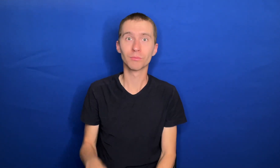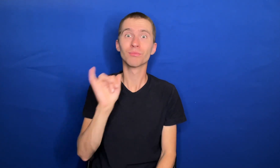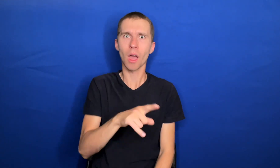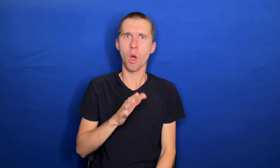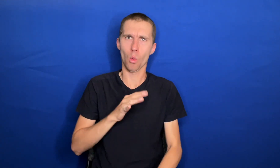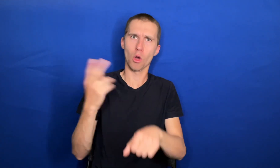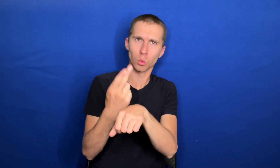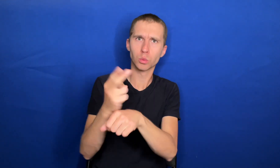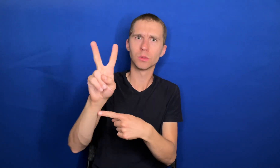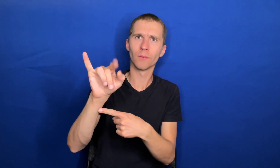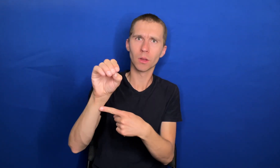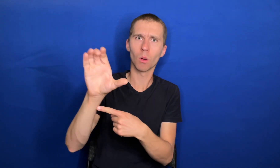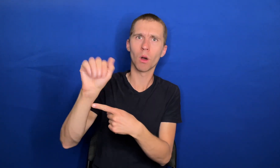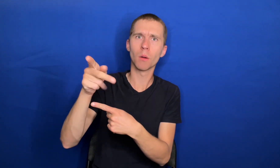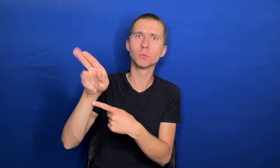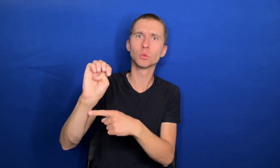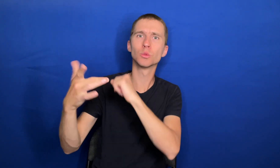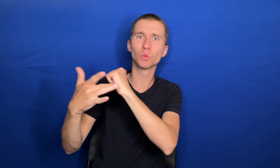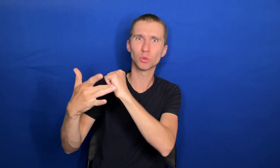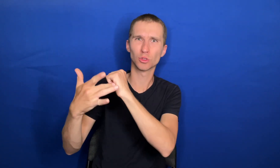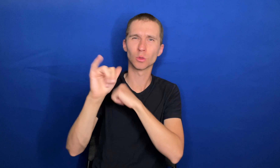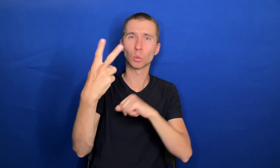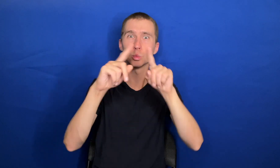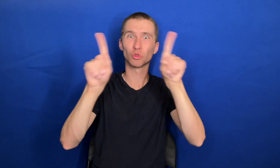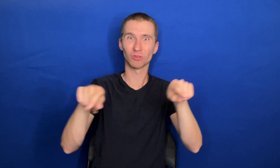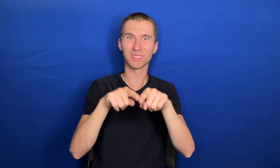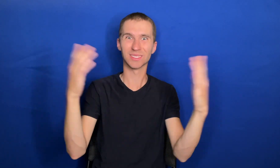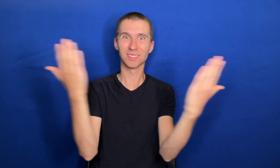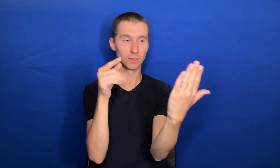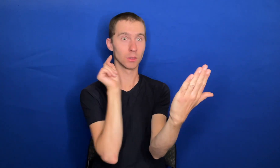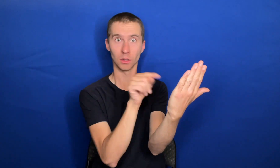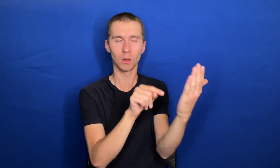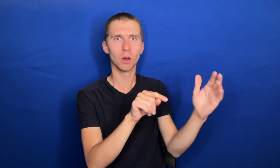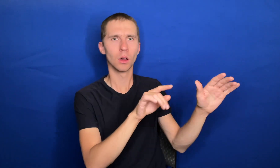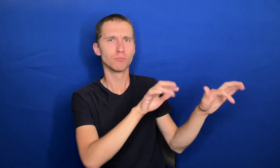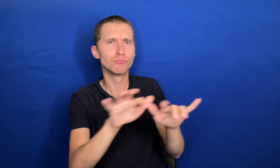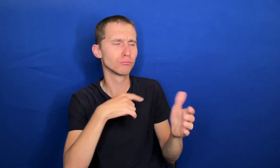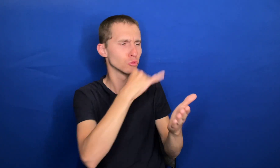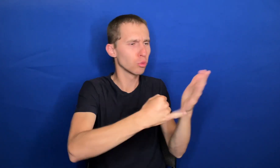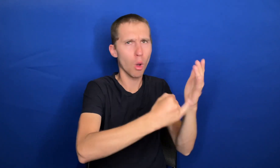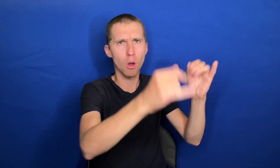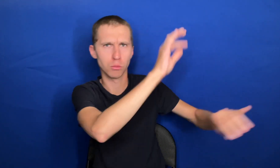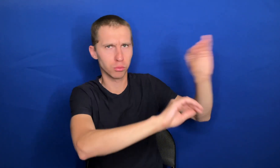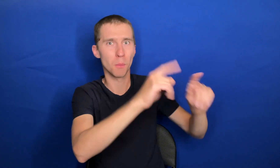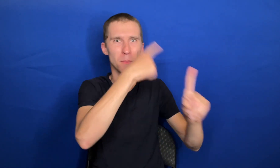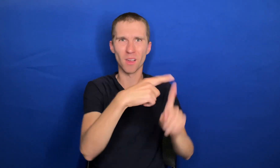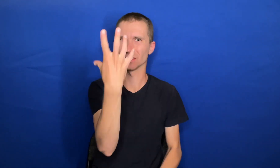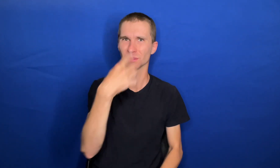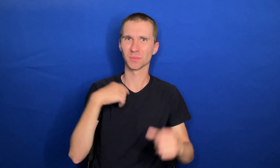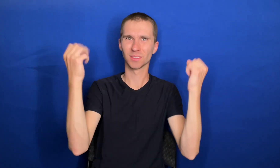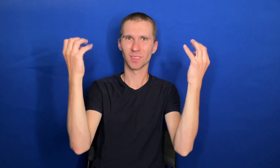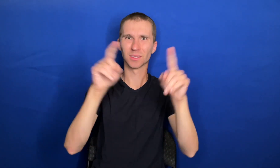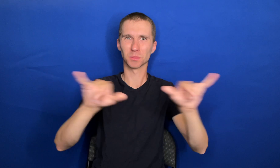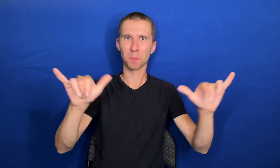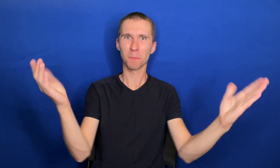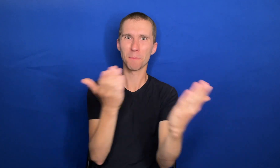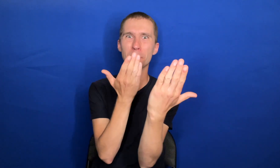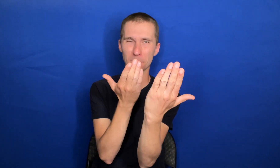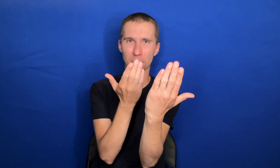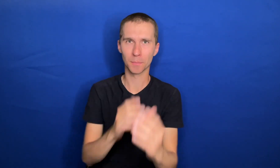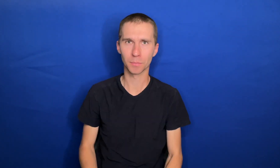That example also demonstrates how video capture technology can be used in an innovative way, with two screens that simultaneously record the computer actions as well as myself signing.